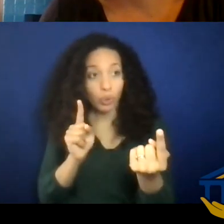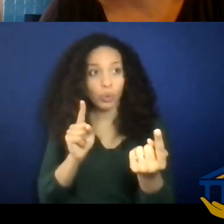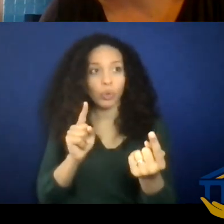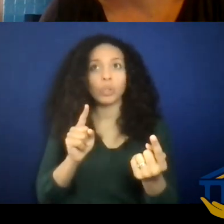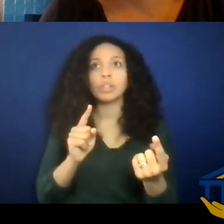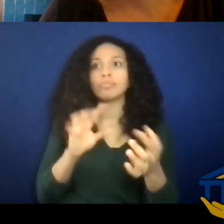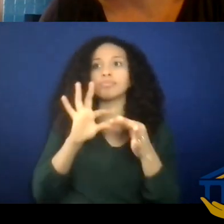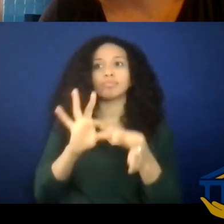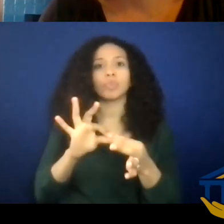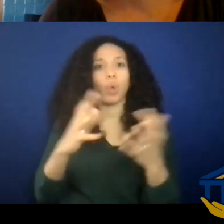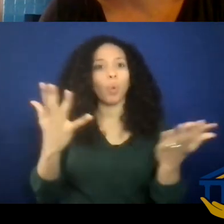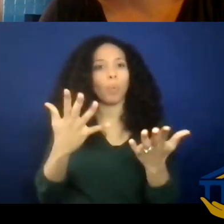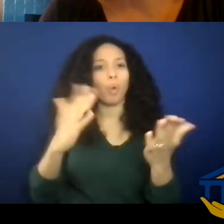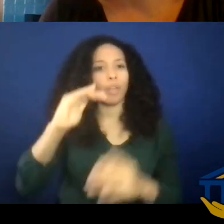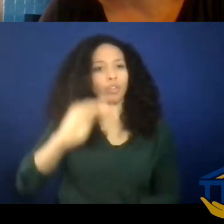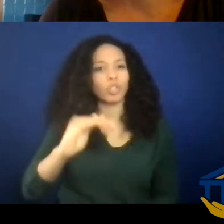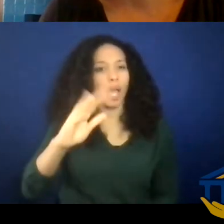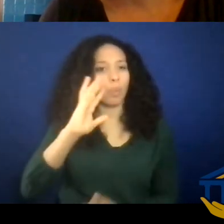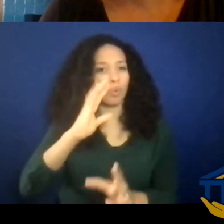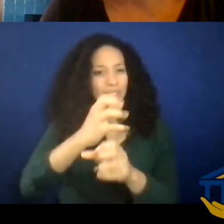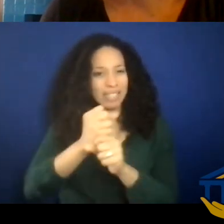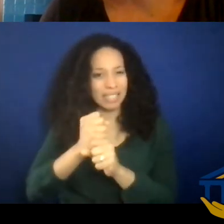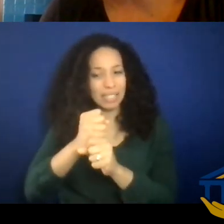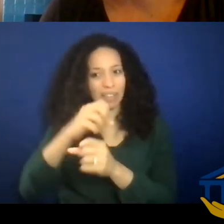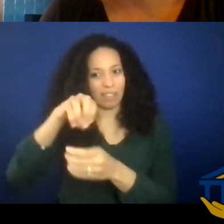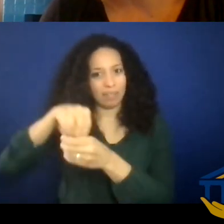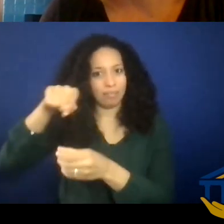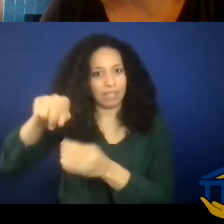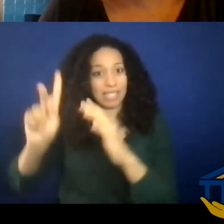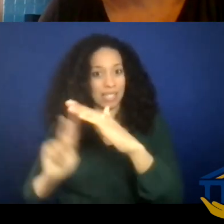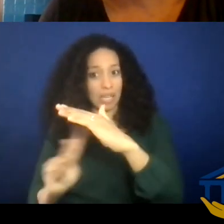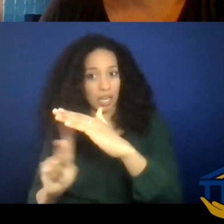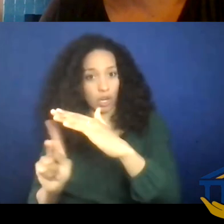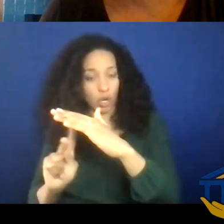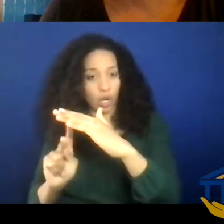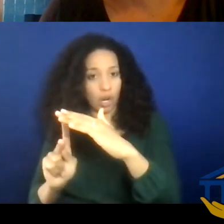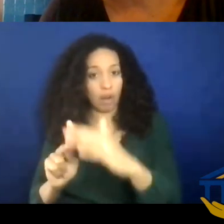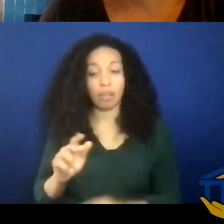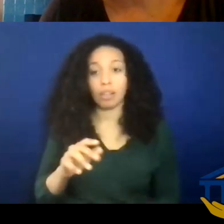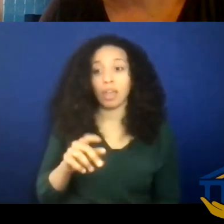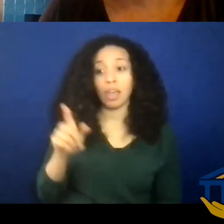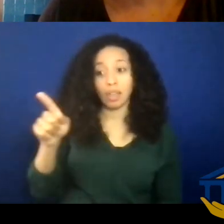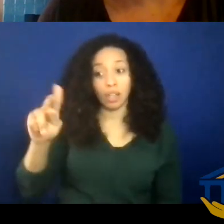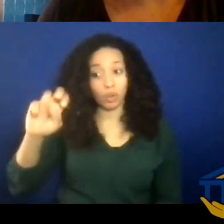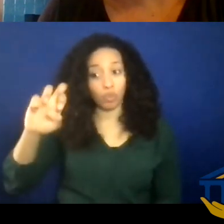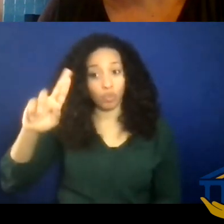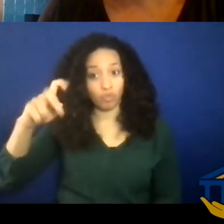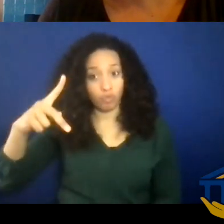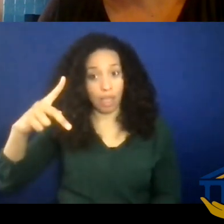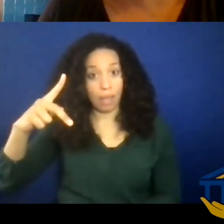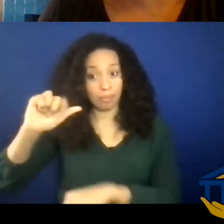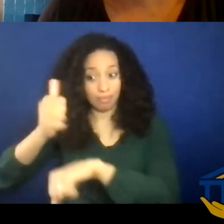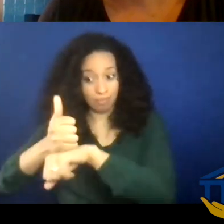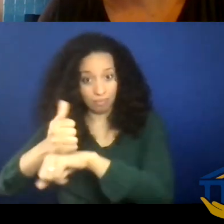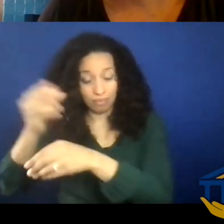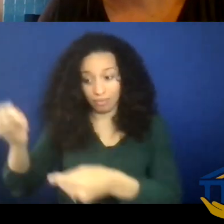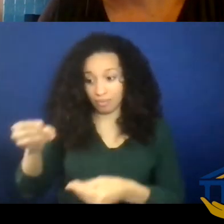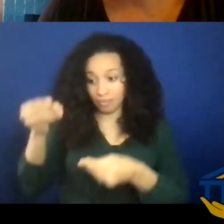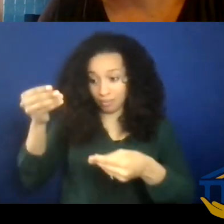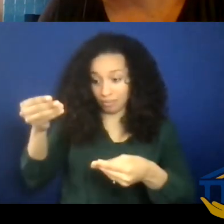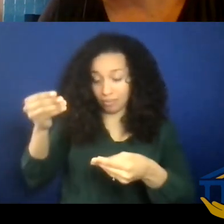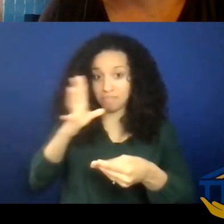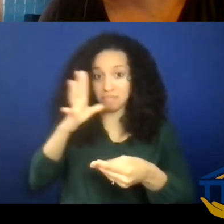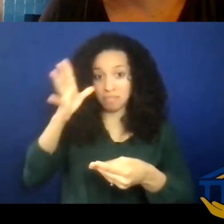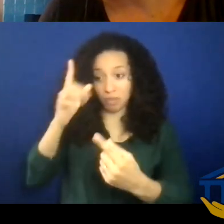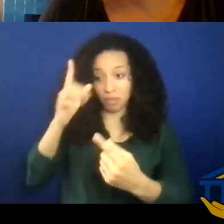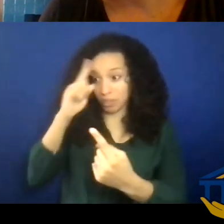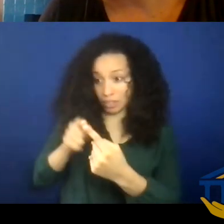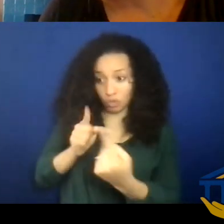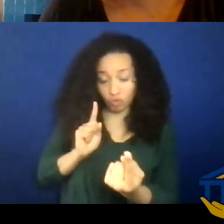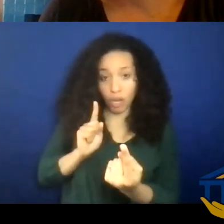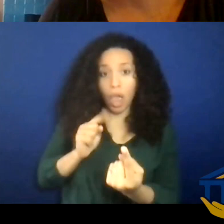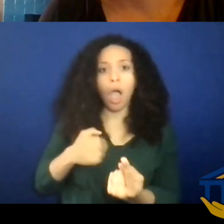Kindergarten and the parent disagrees with the NOREP and they request mediation or due process,